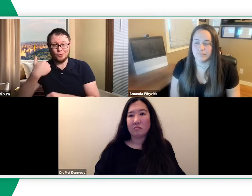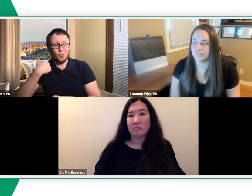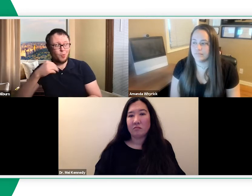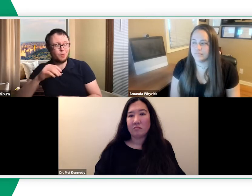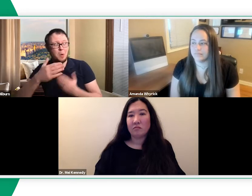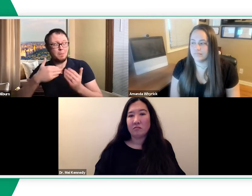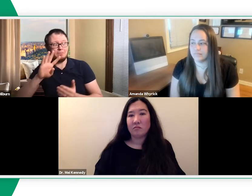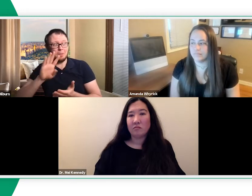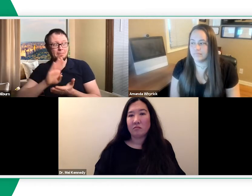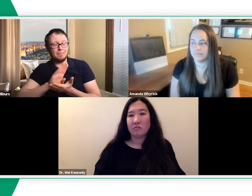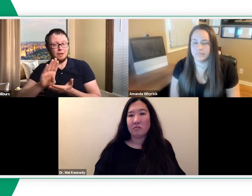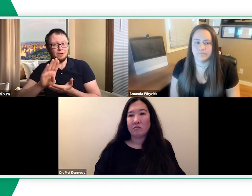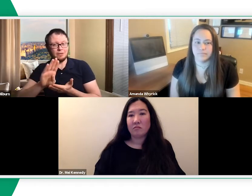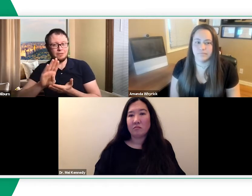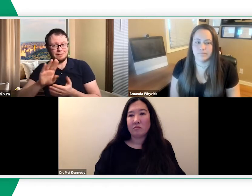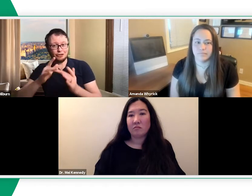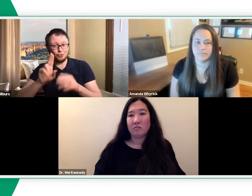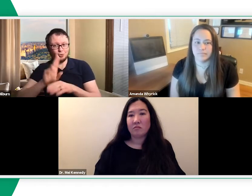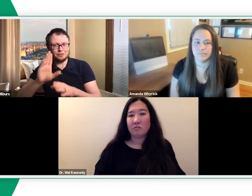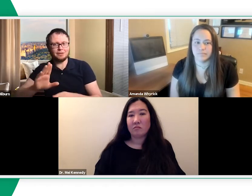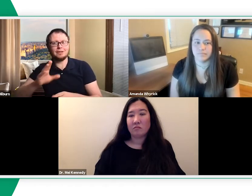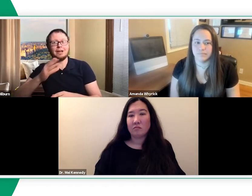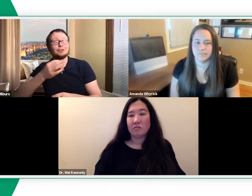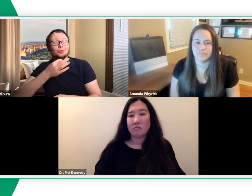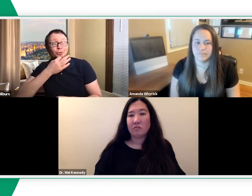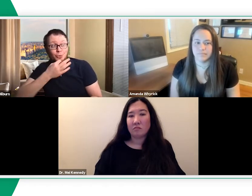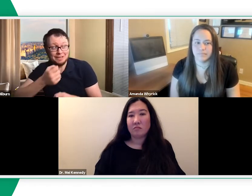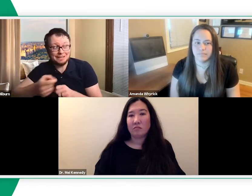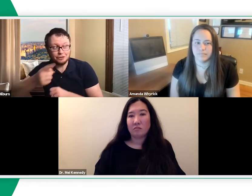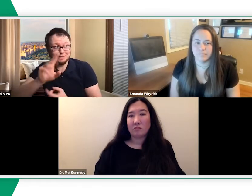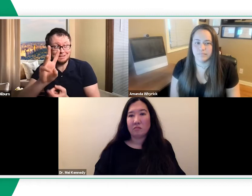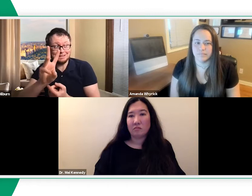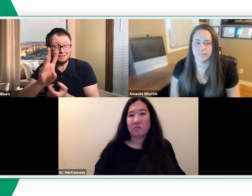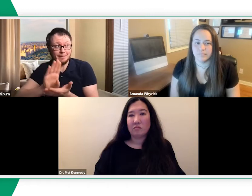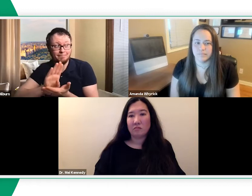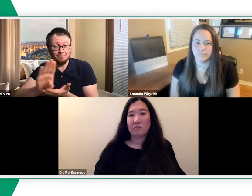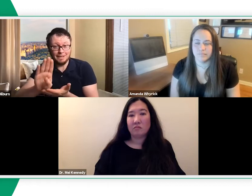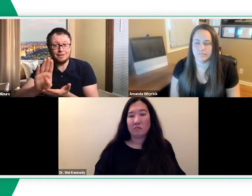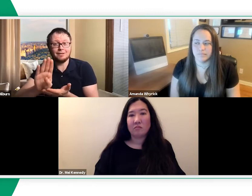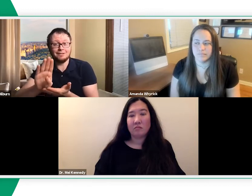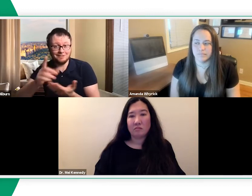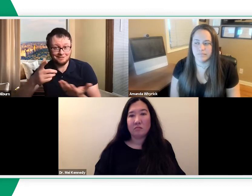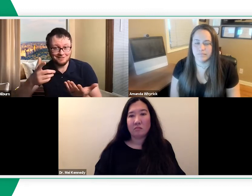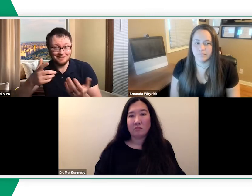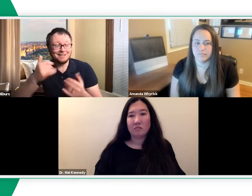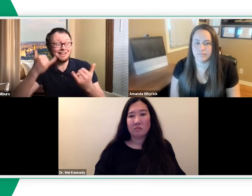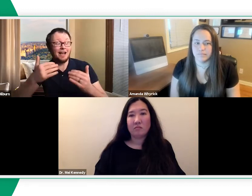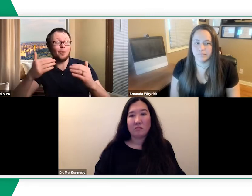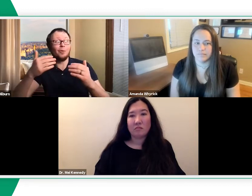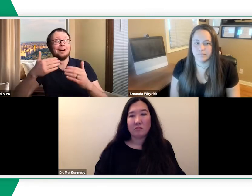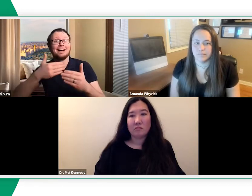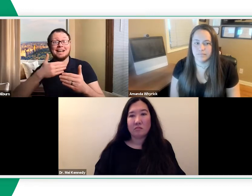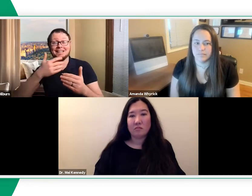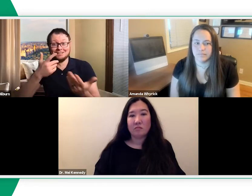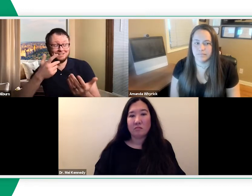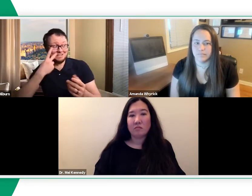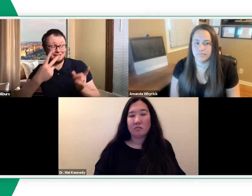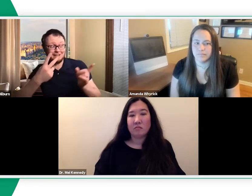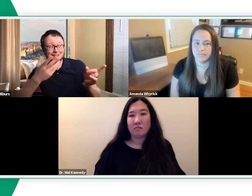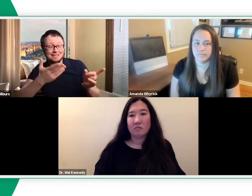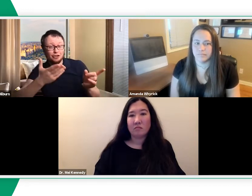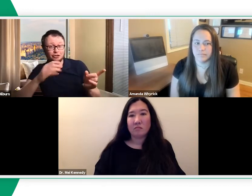So, you see here in 2017 the prediction. And then now into the billions.